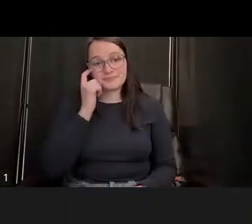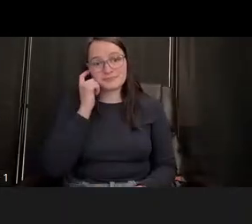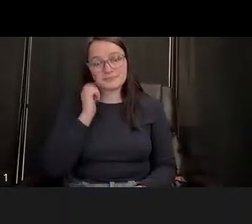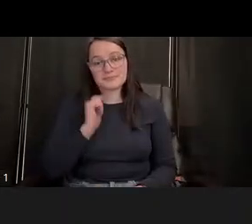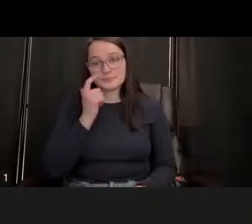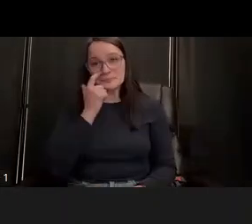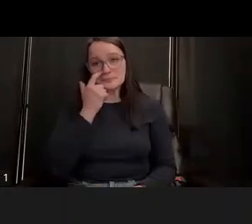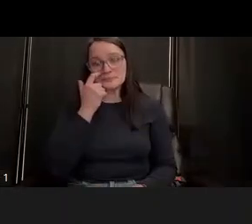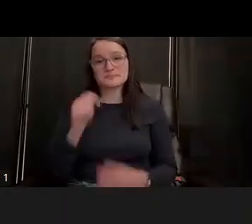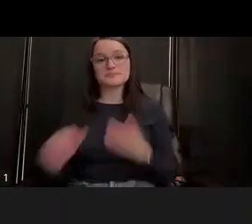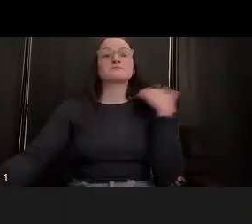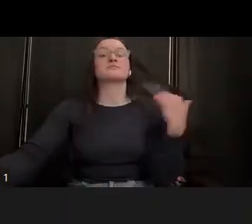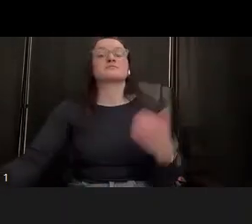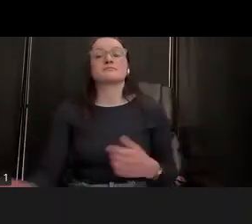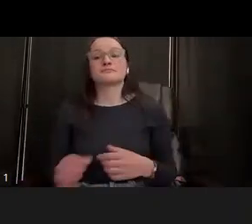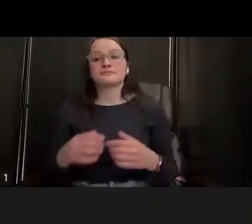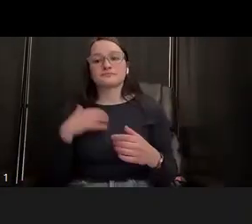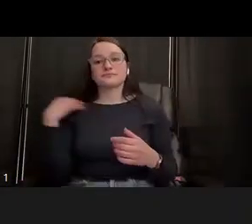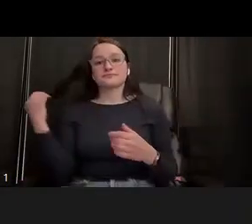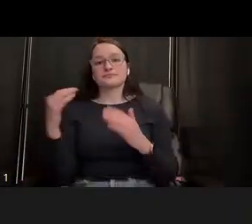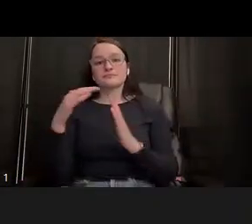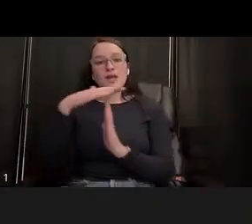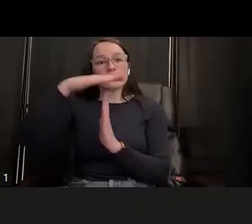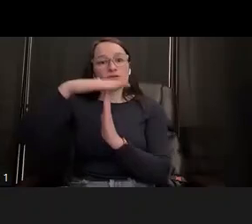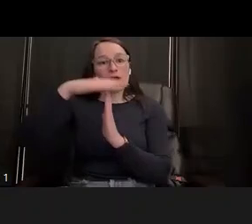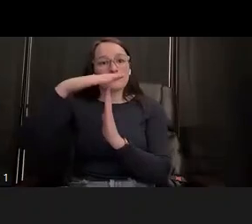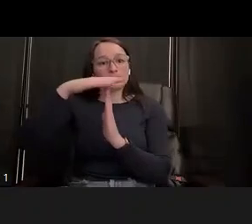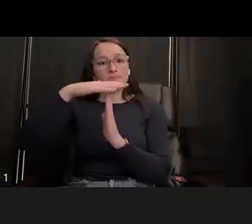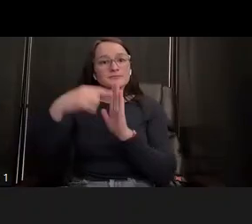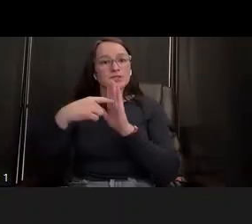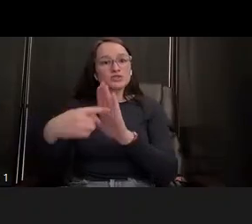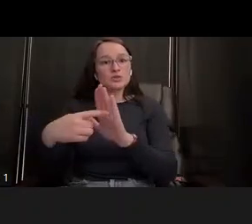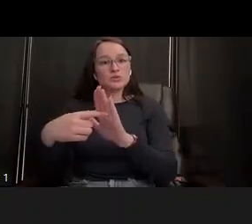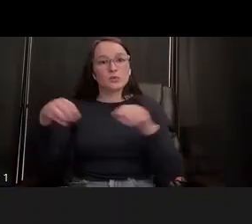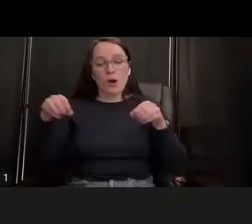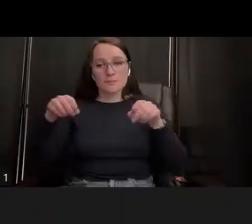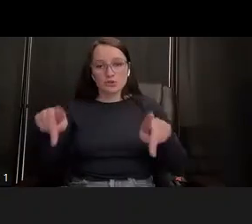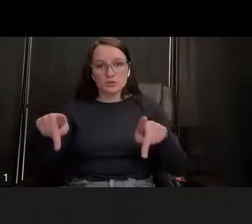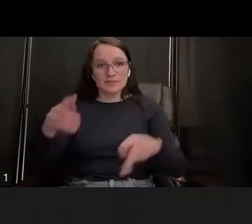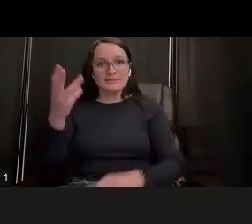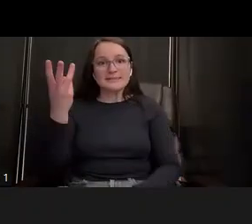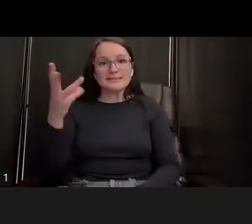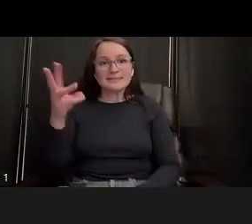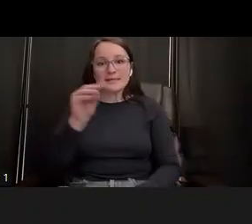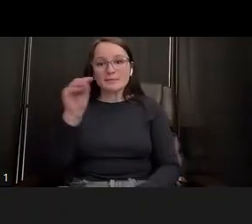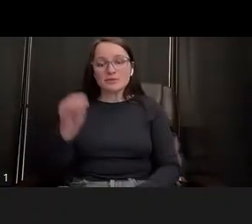um it it shows the opportunity. There's about 16% of the world living with significant disability